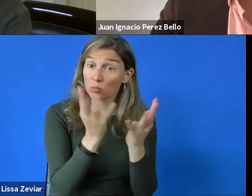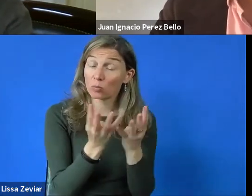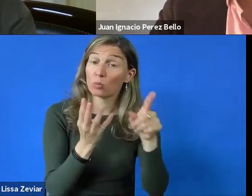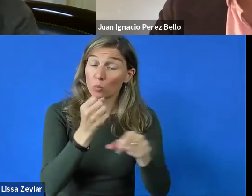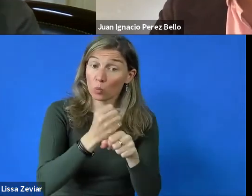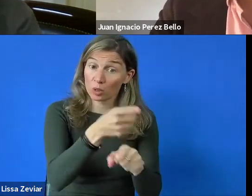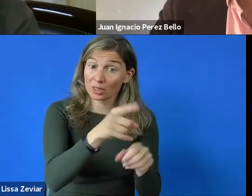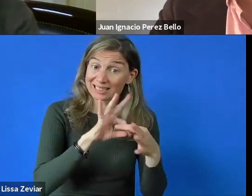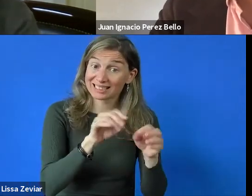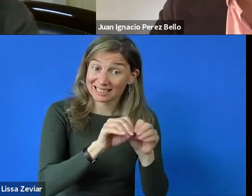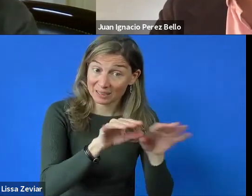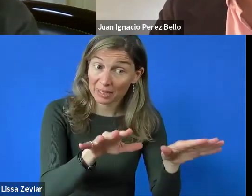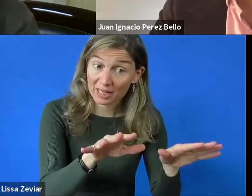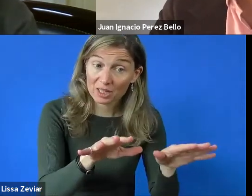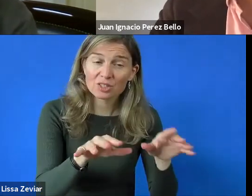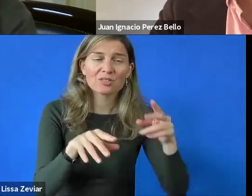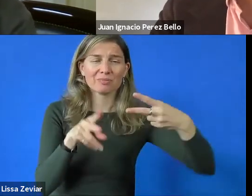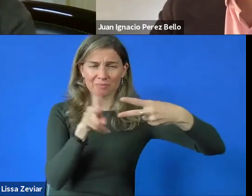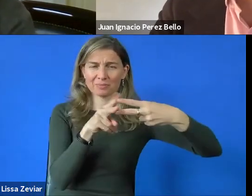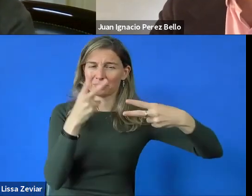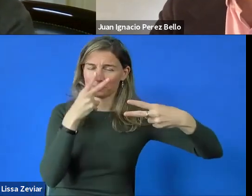One is the website on individual communications